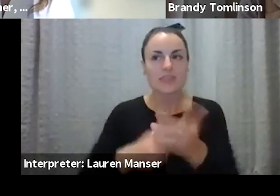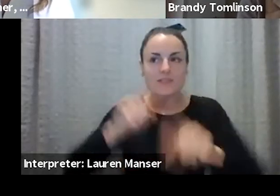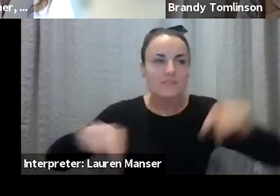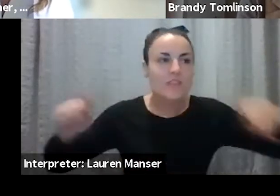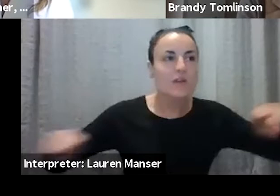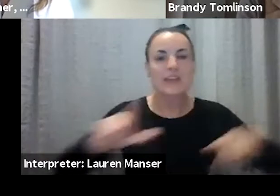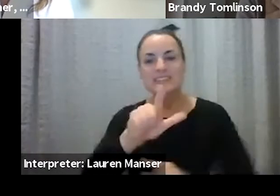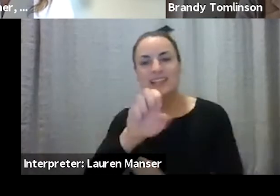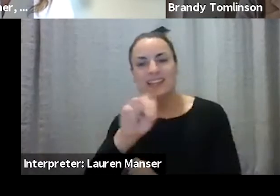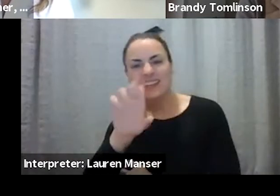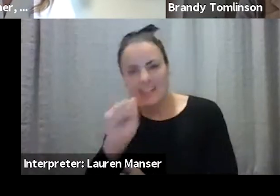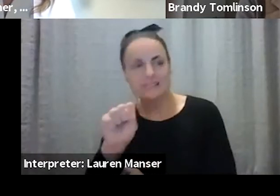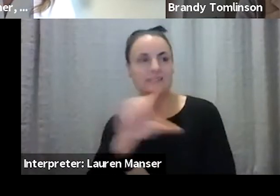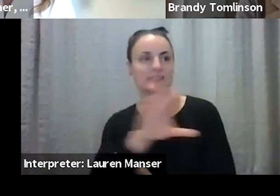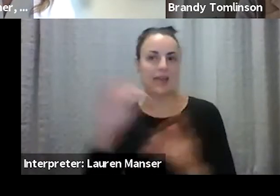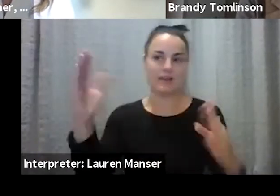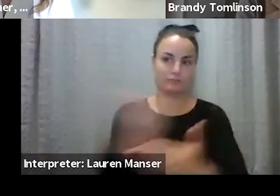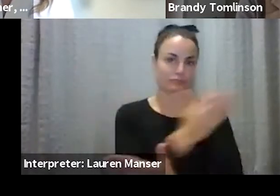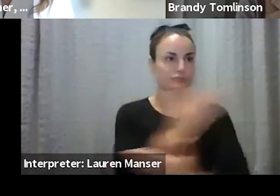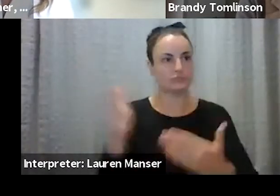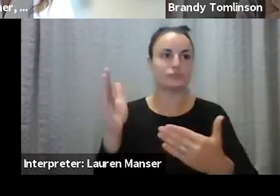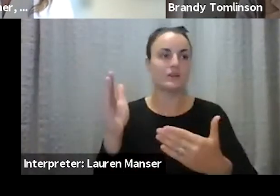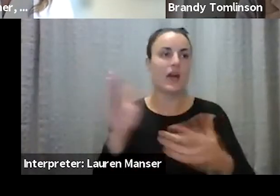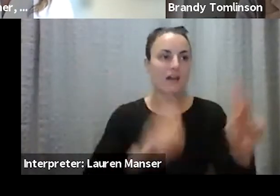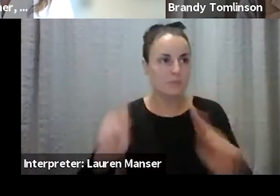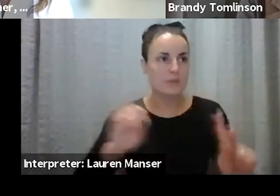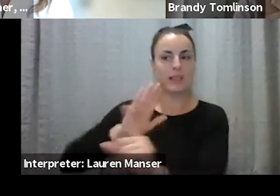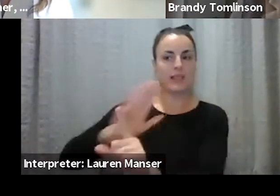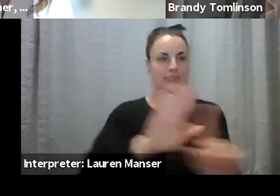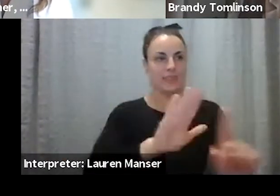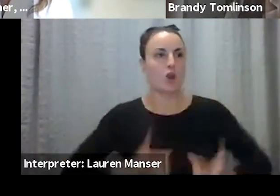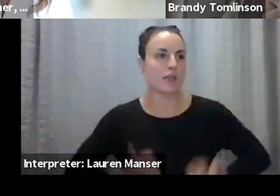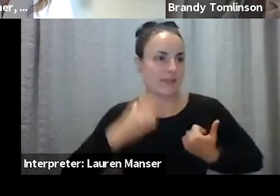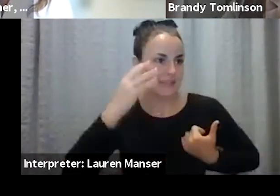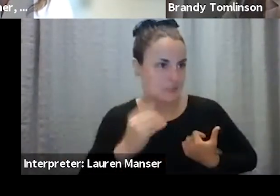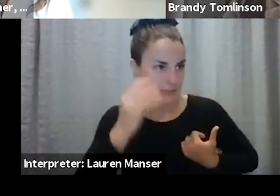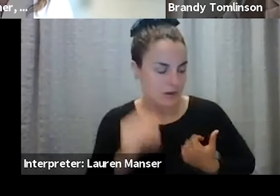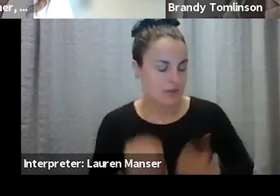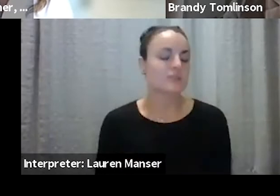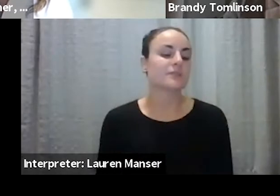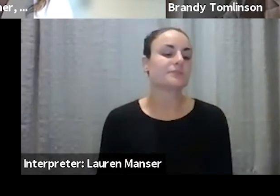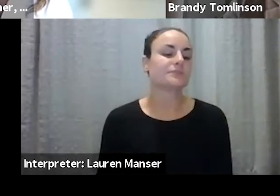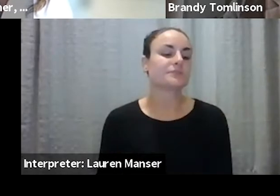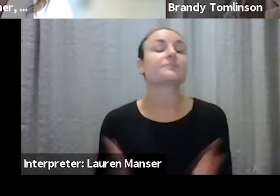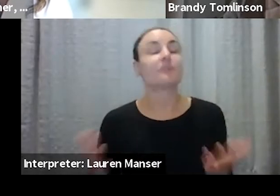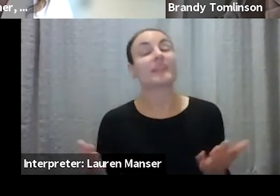In terms of the lived experiences of two of our panelists, interestingly, we had Dr. Walton who indicated